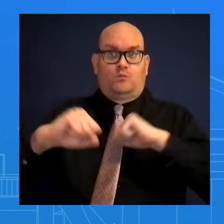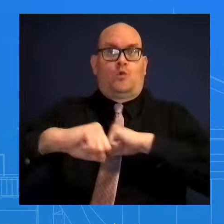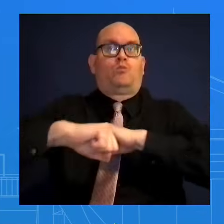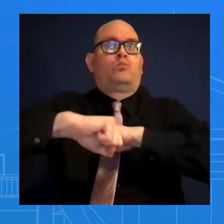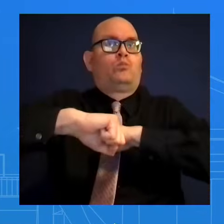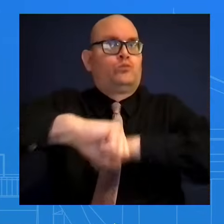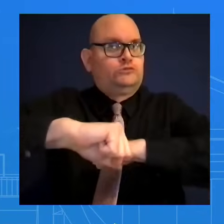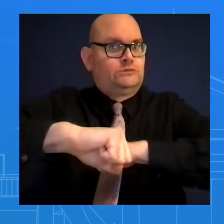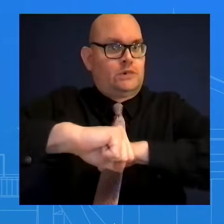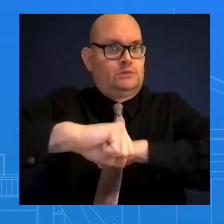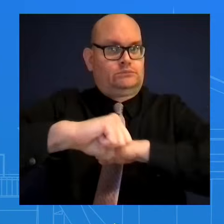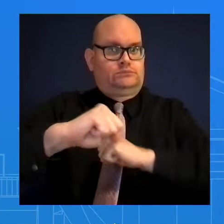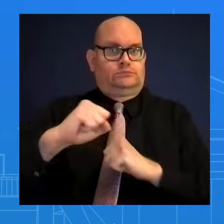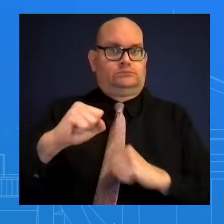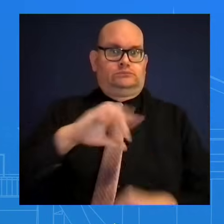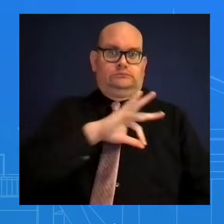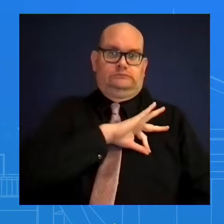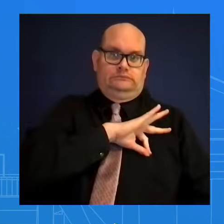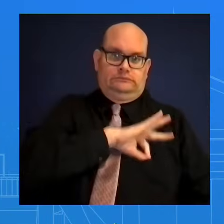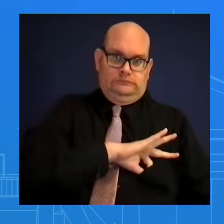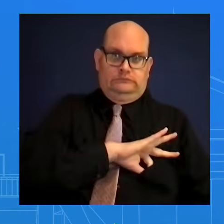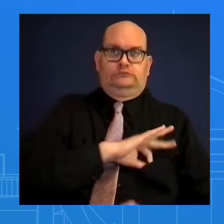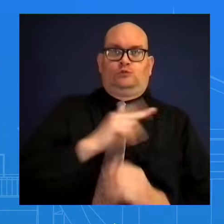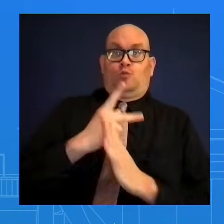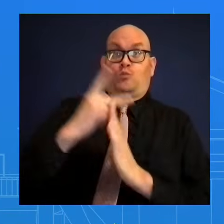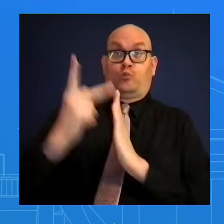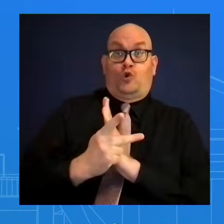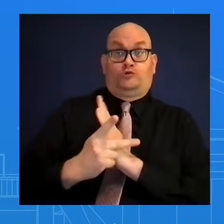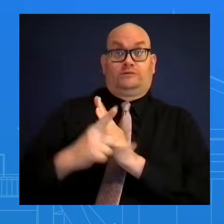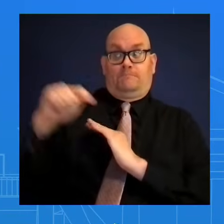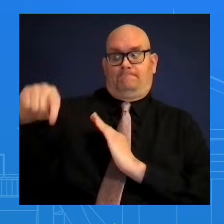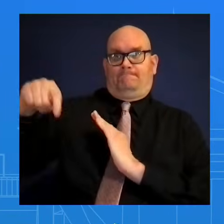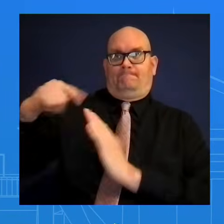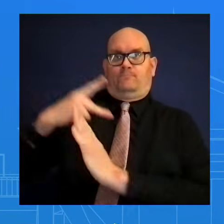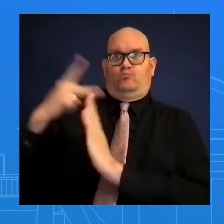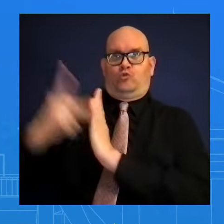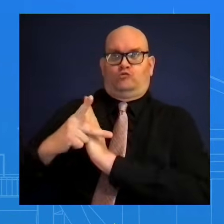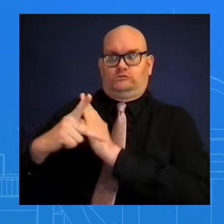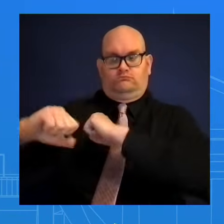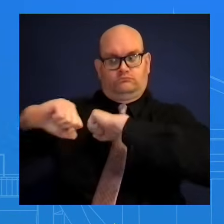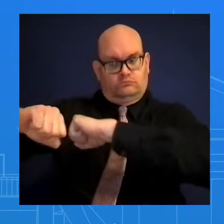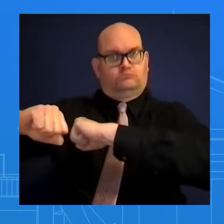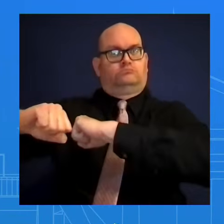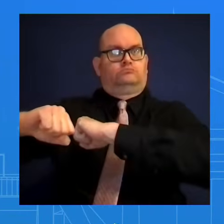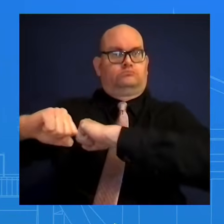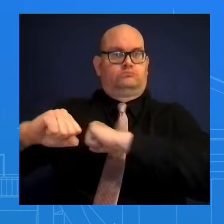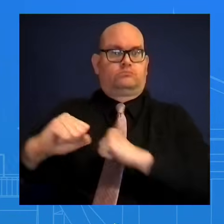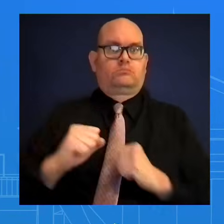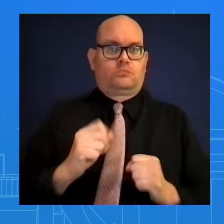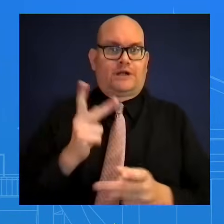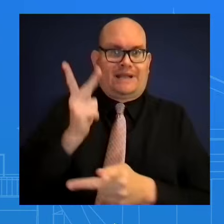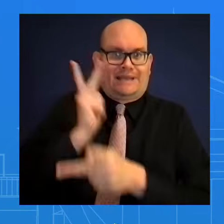and really key core Democratic values that we believe is important to American families.